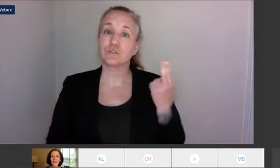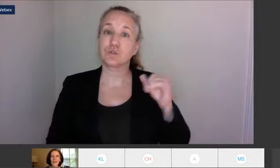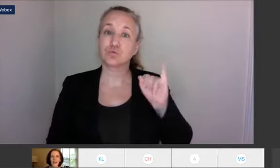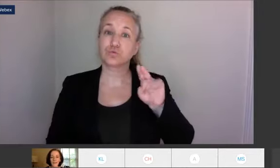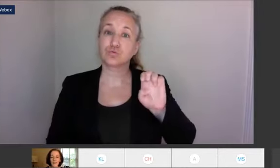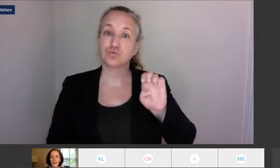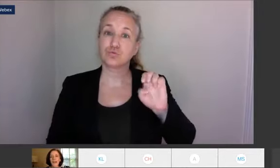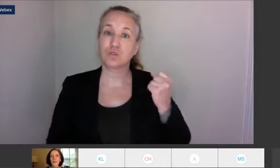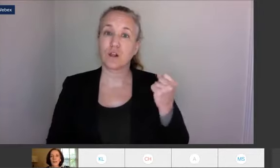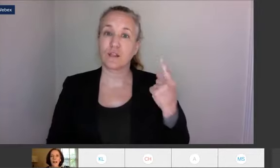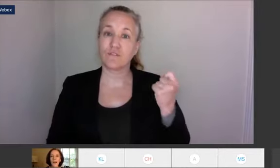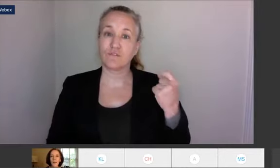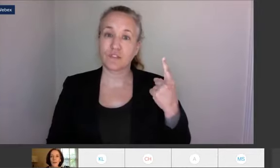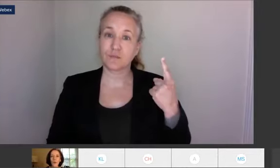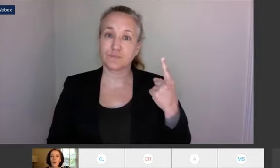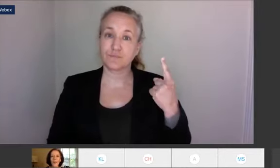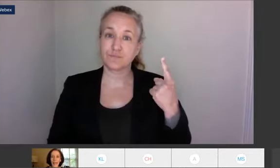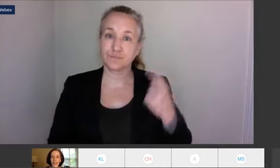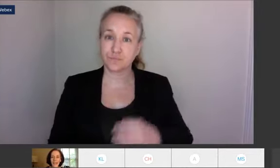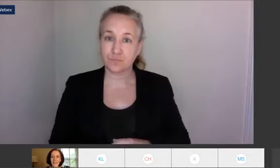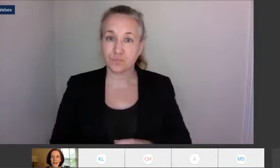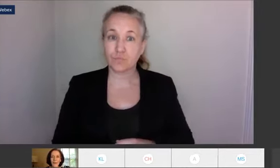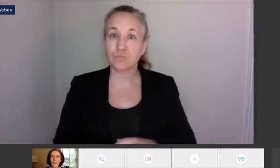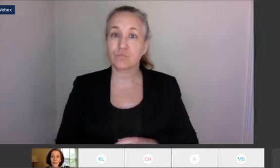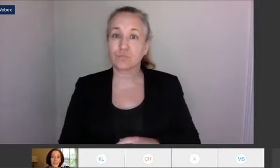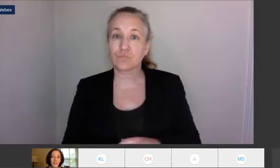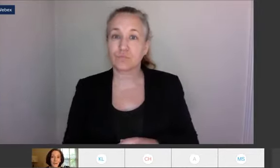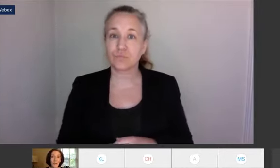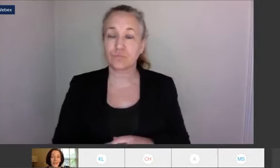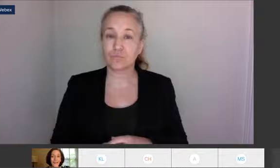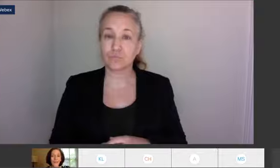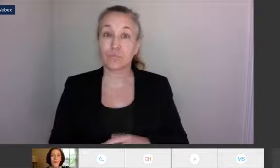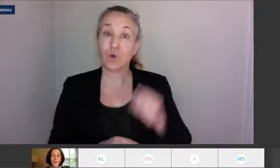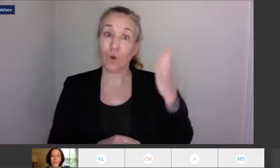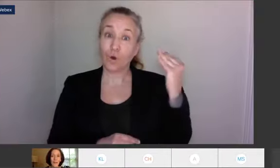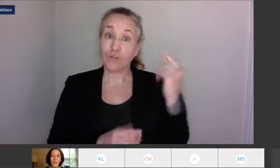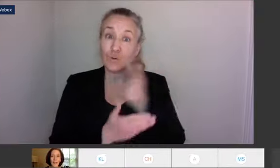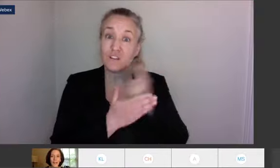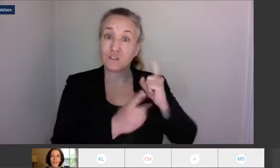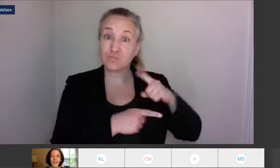11th as we come toward the end of the 14th week here in Montgomery County that